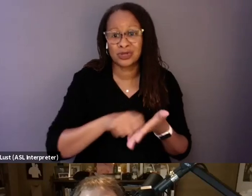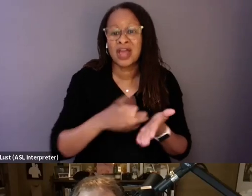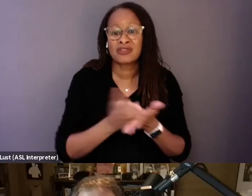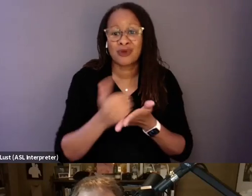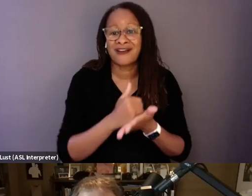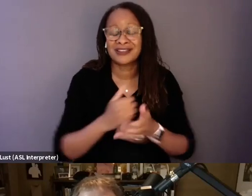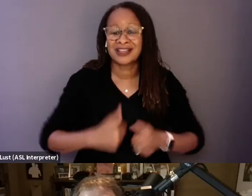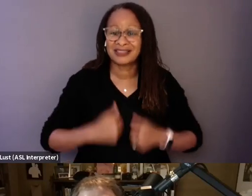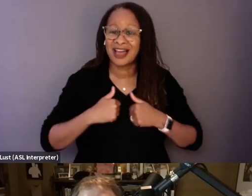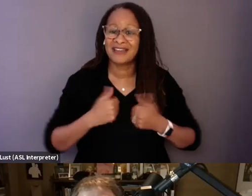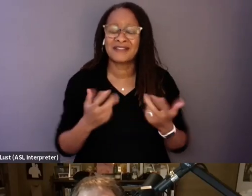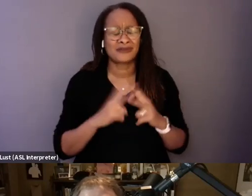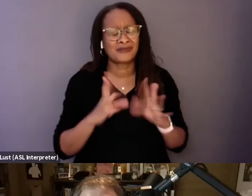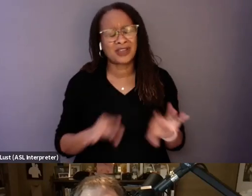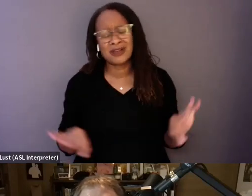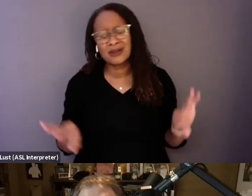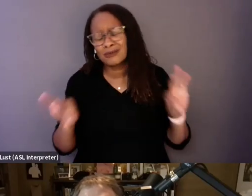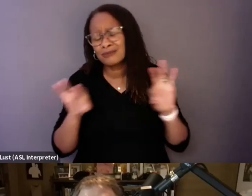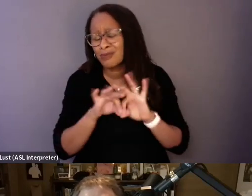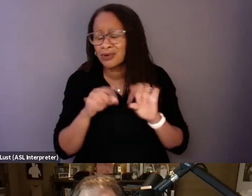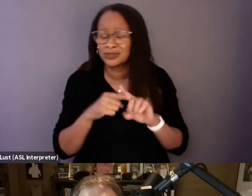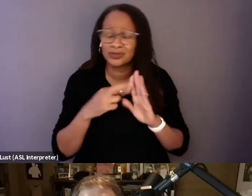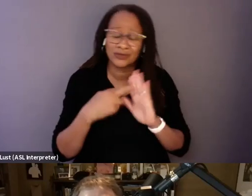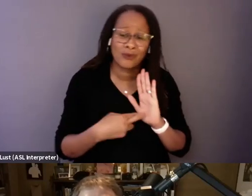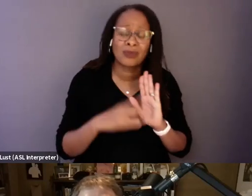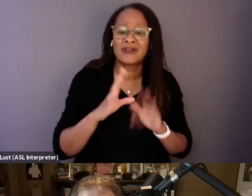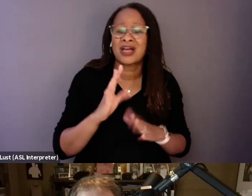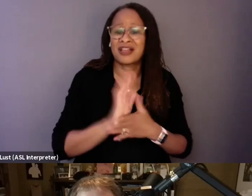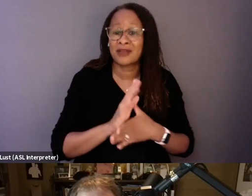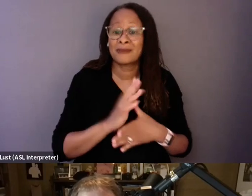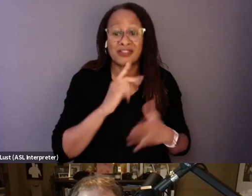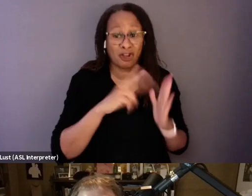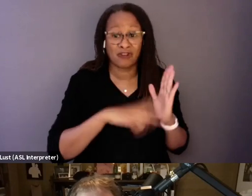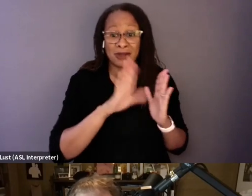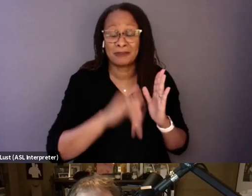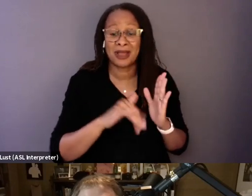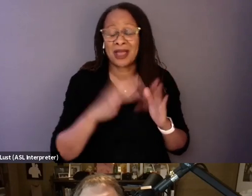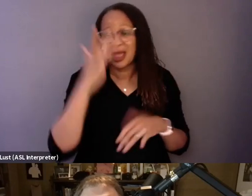that plays such a key role in the film. And are read in the film by The Brilliant Bill Hader